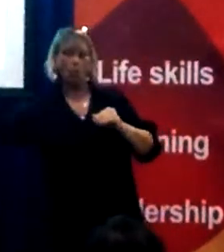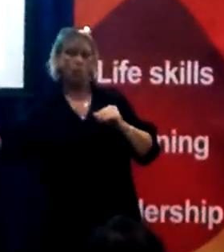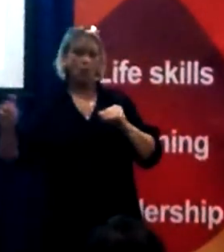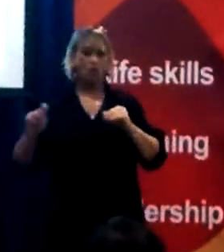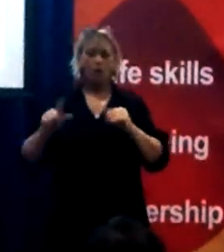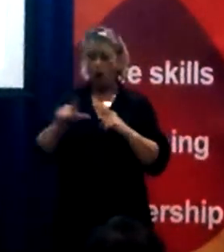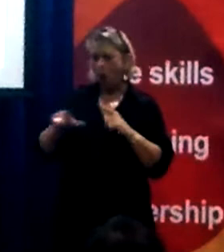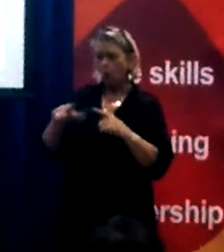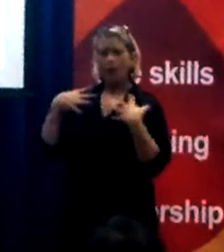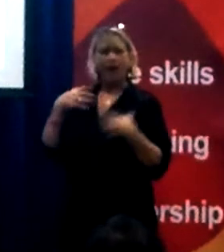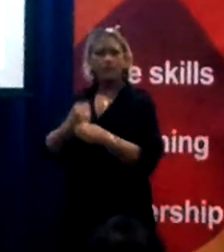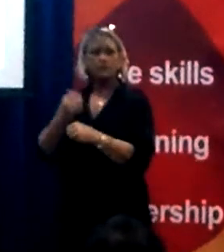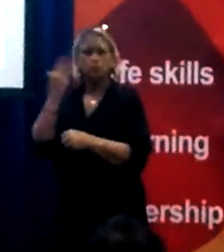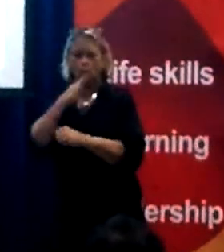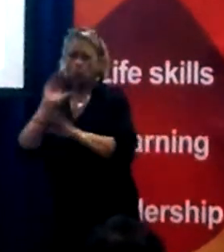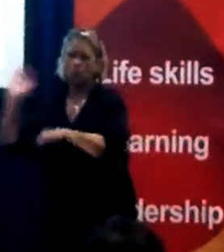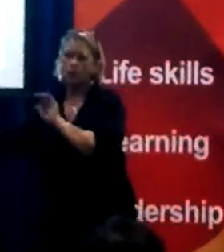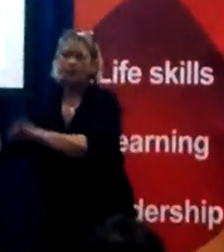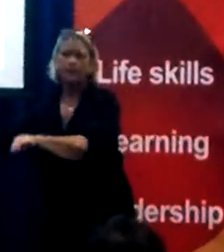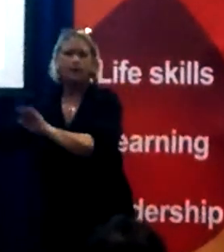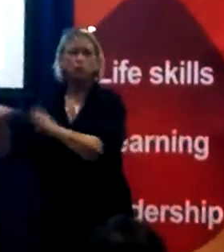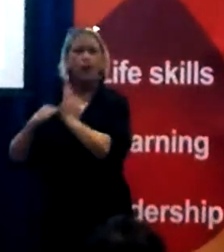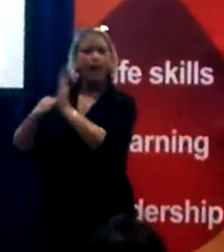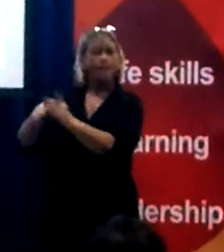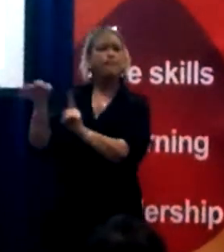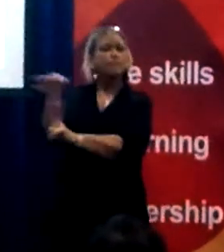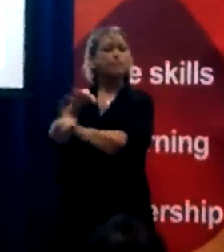local governments and schools in an effort to bridge the gap between regional and metro communities.